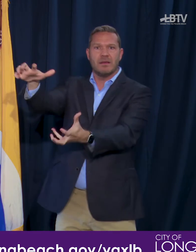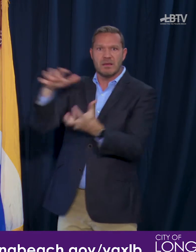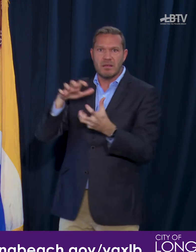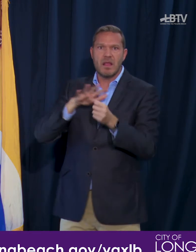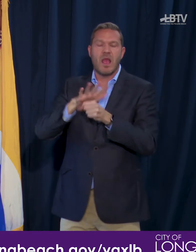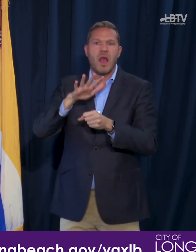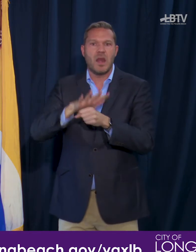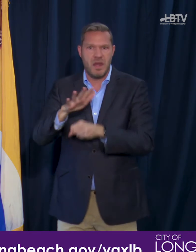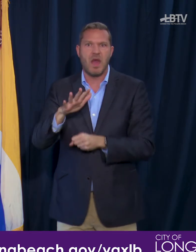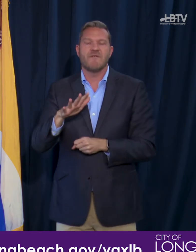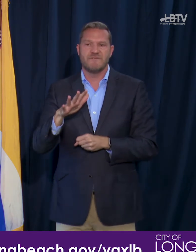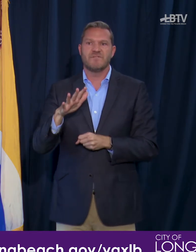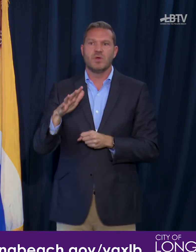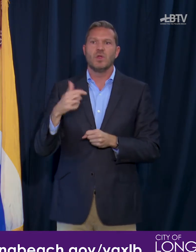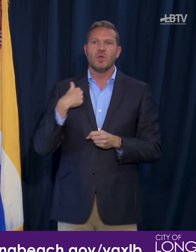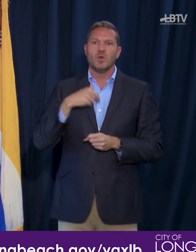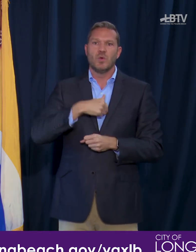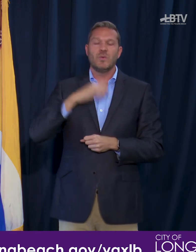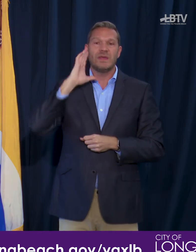really hard to ensure that we get as much vaccine as possible.